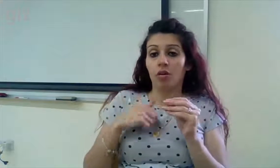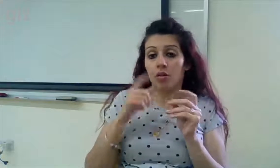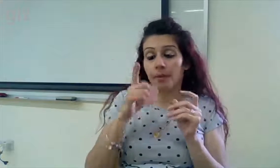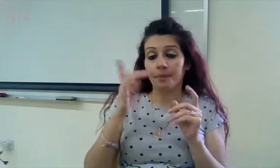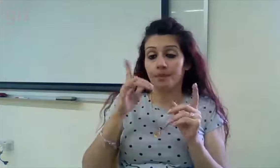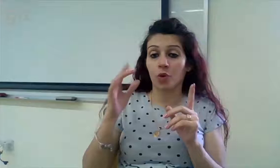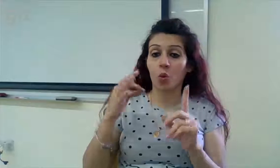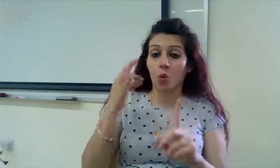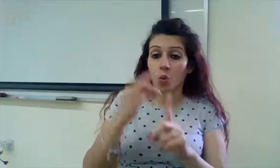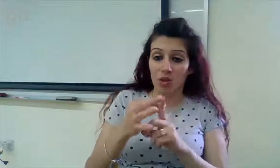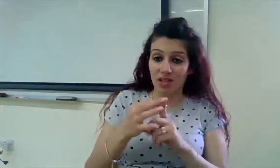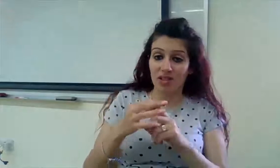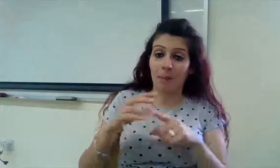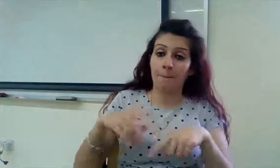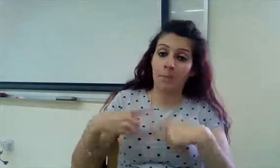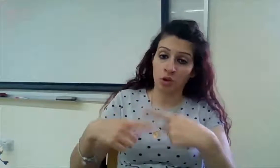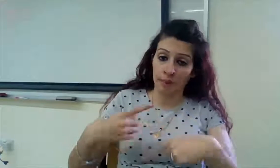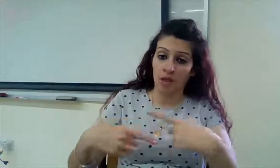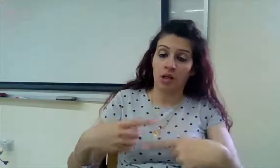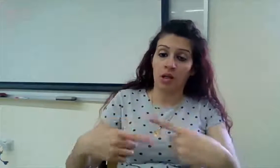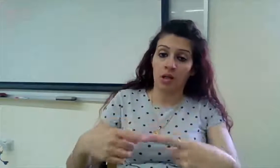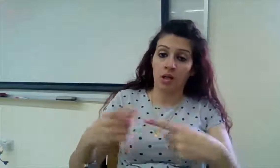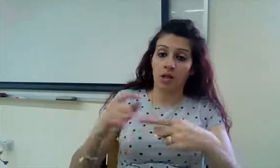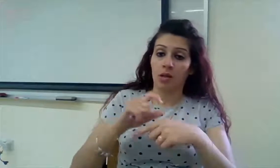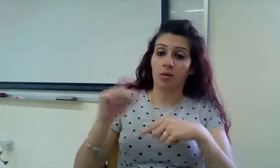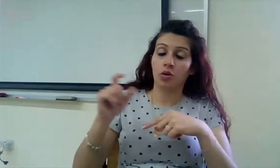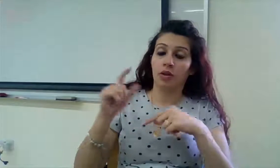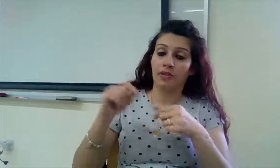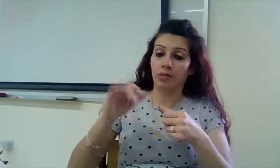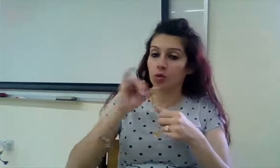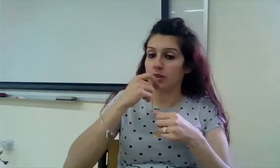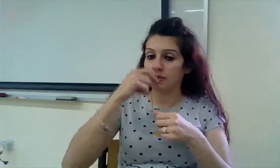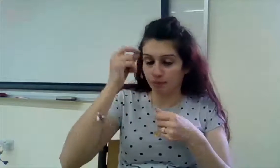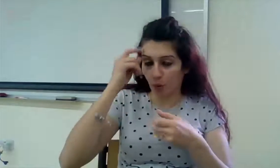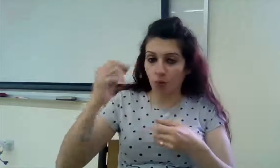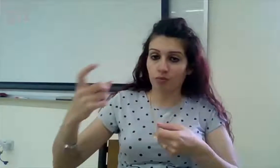importance especially for people with disabilities yet the fact that we